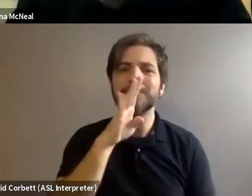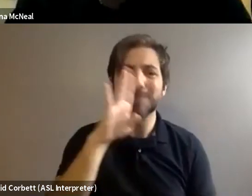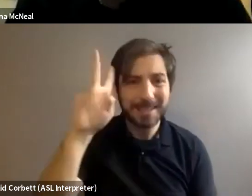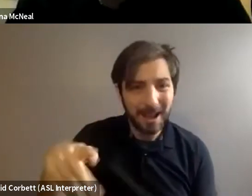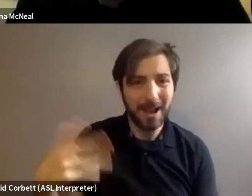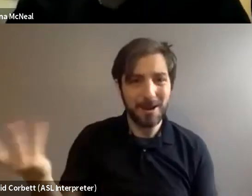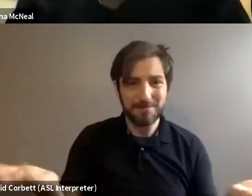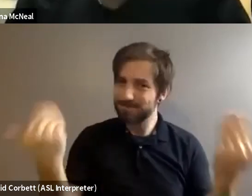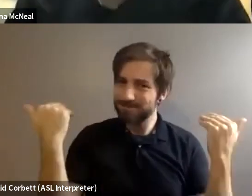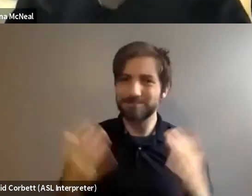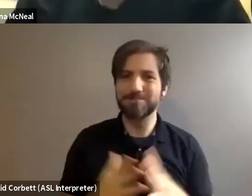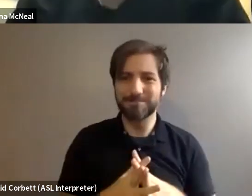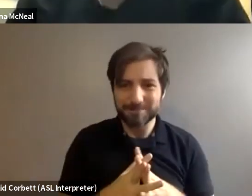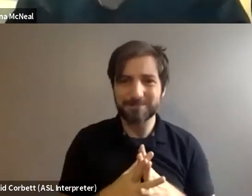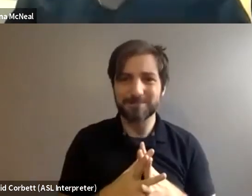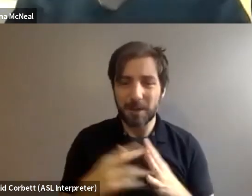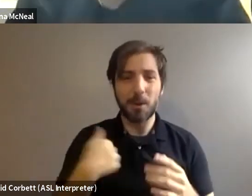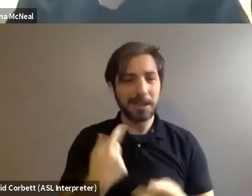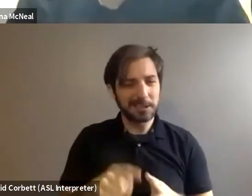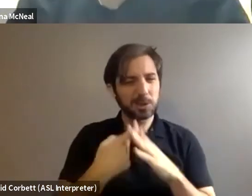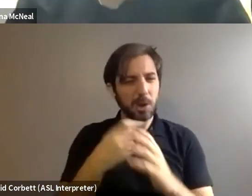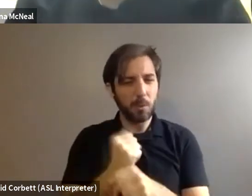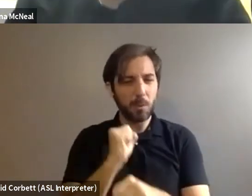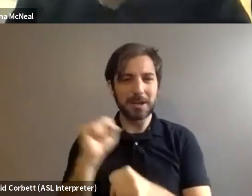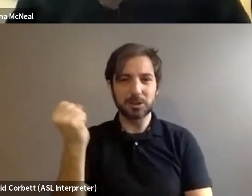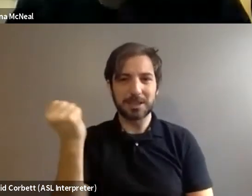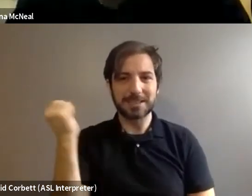at the shakespeare festival i was working with adam flores who's also part of acac that's